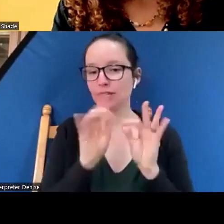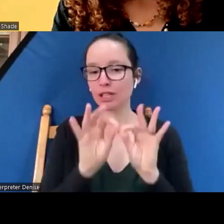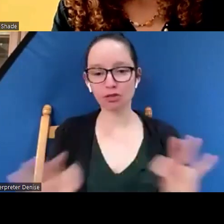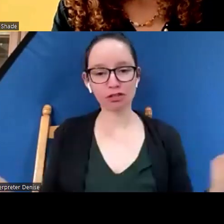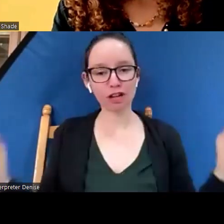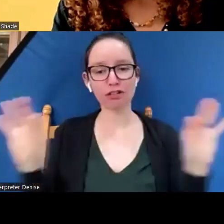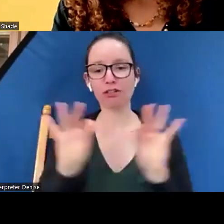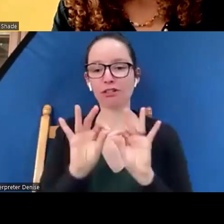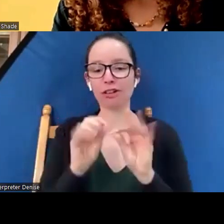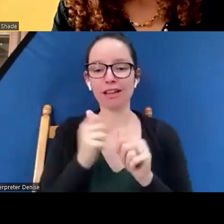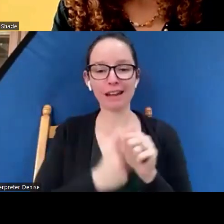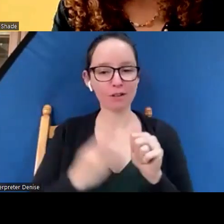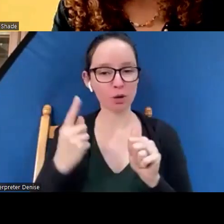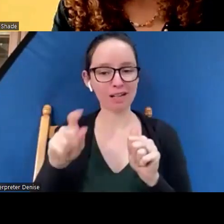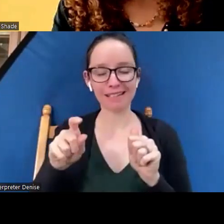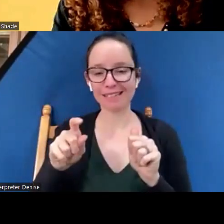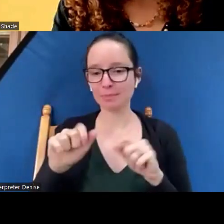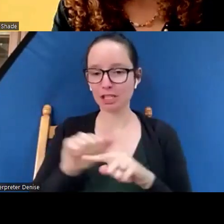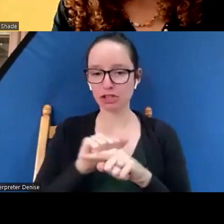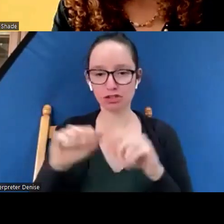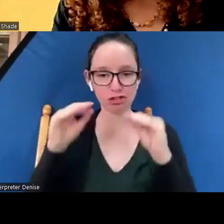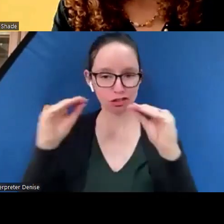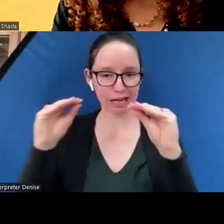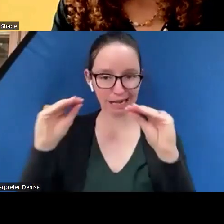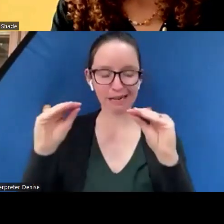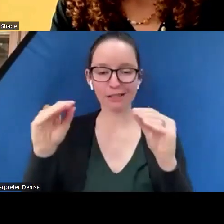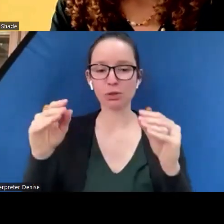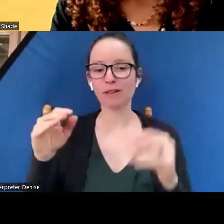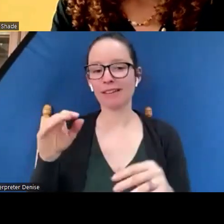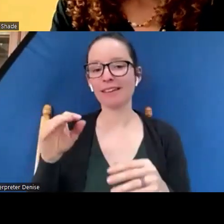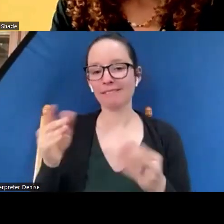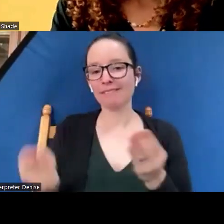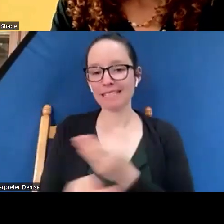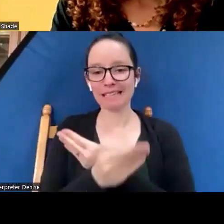facilitation. It's actually pretty empowering to learn some of the skills. It's fun.